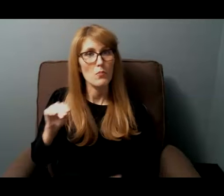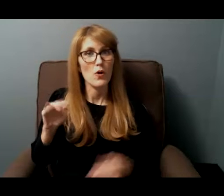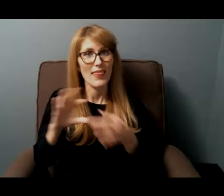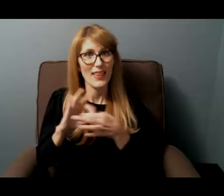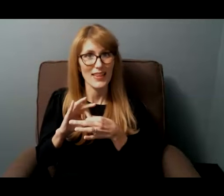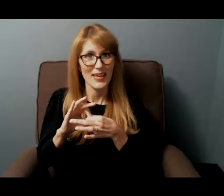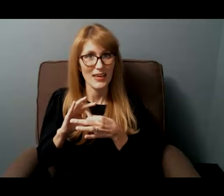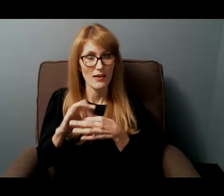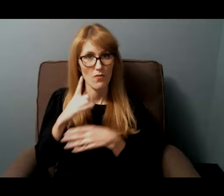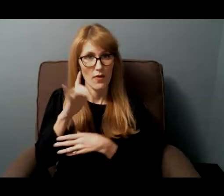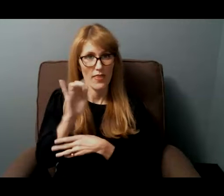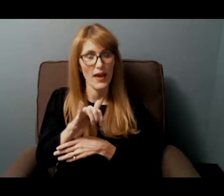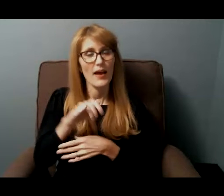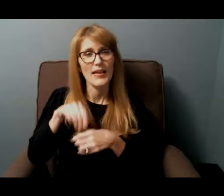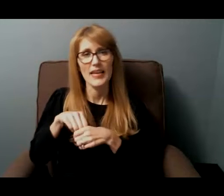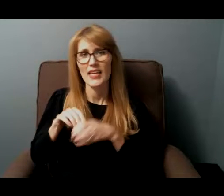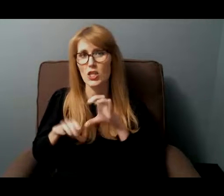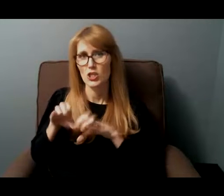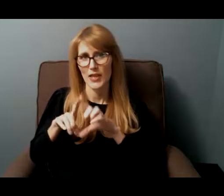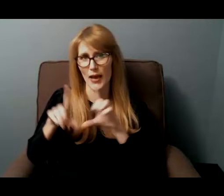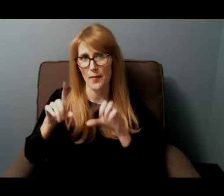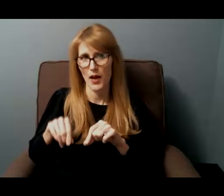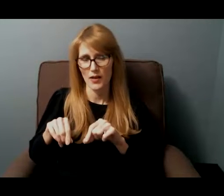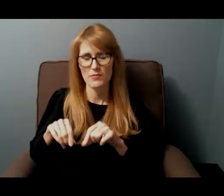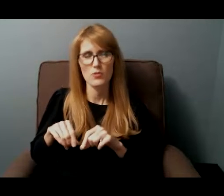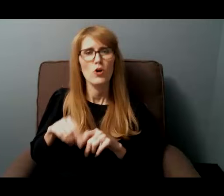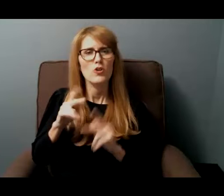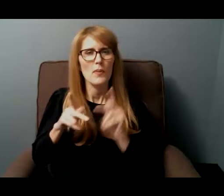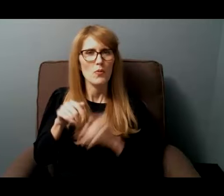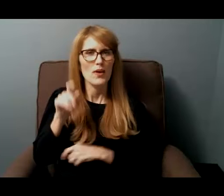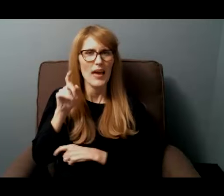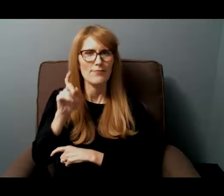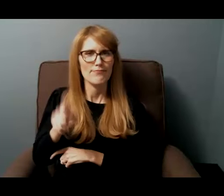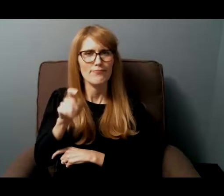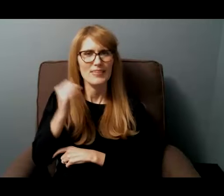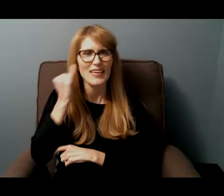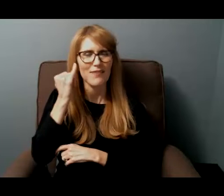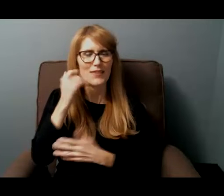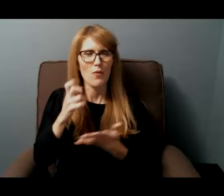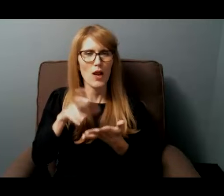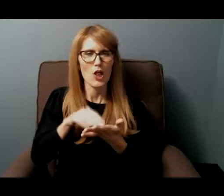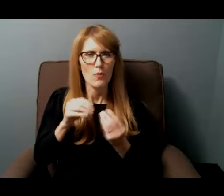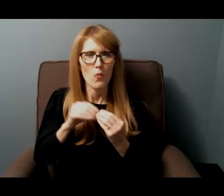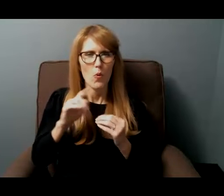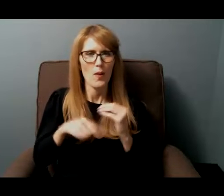interested in getting a little more familiar with what it means to be eligible for SSDI.